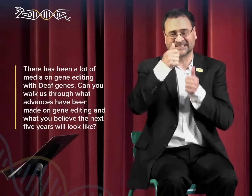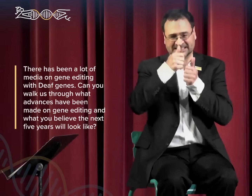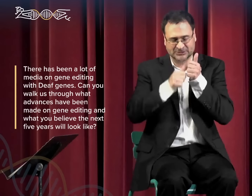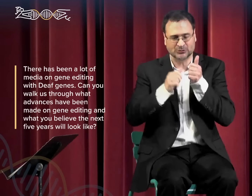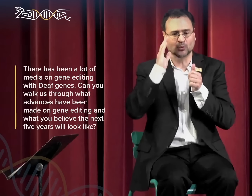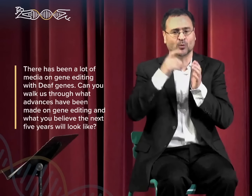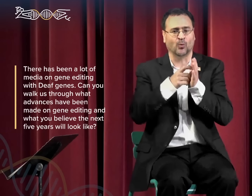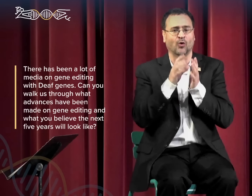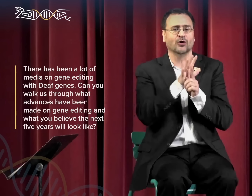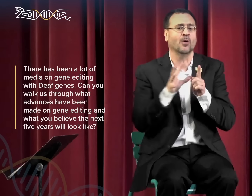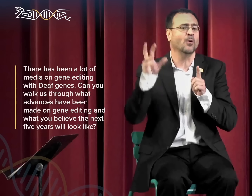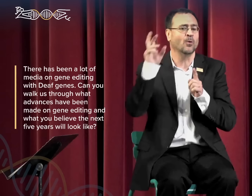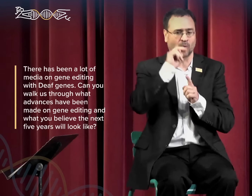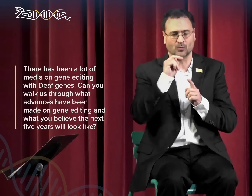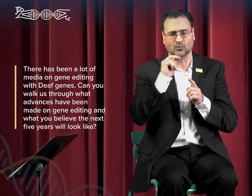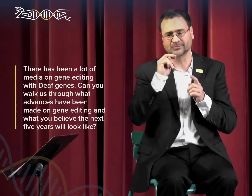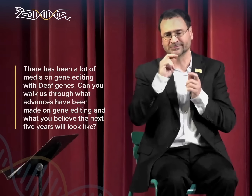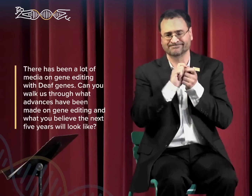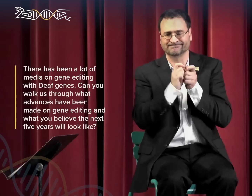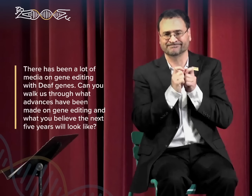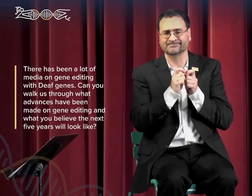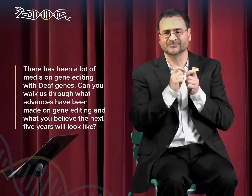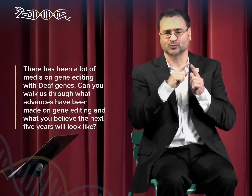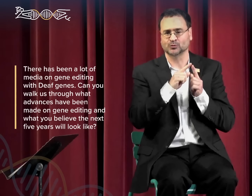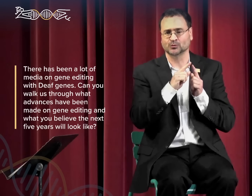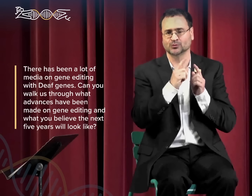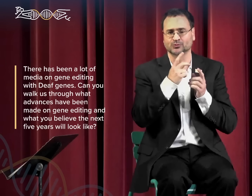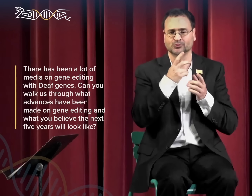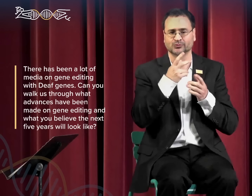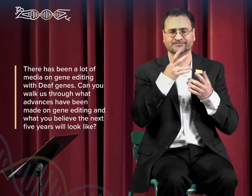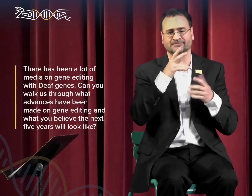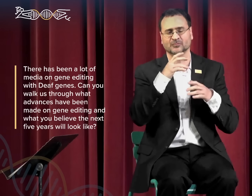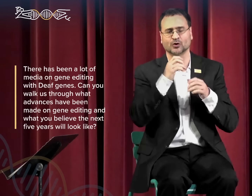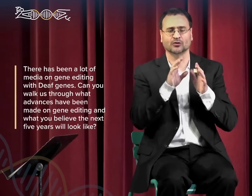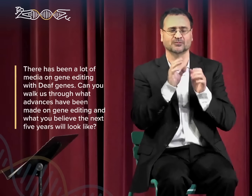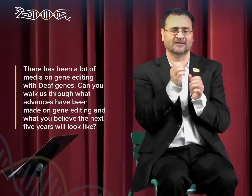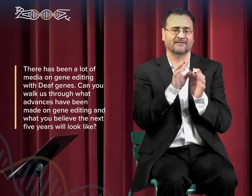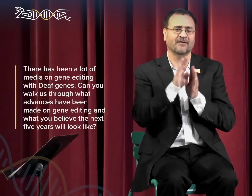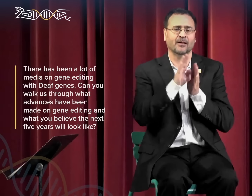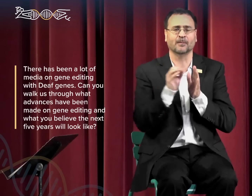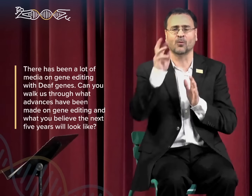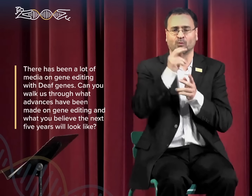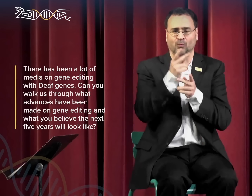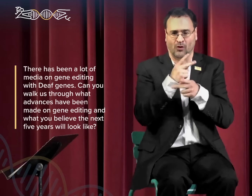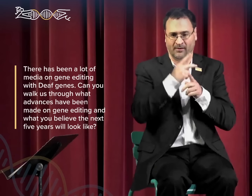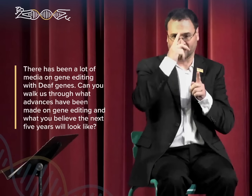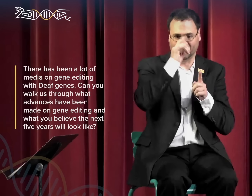They will each require their own specific edit in order to develop products